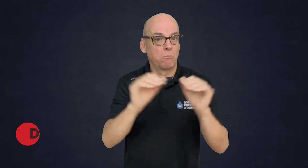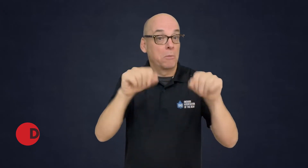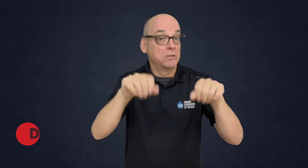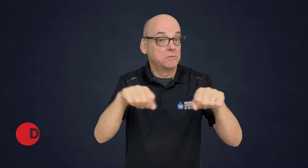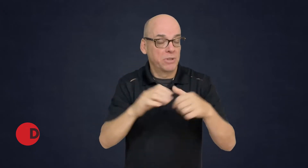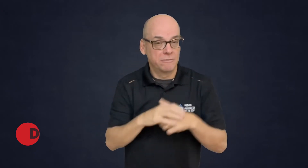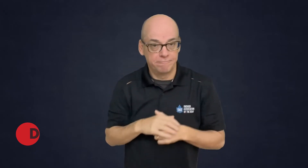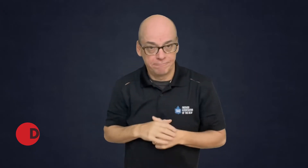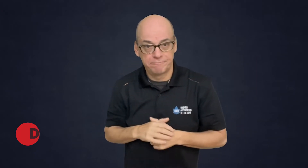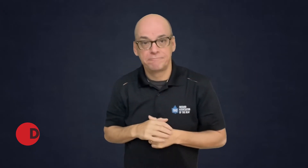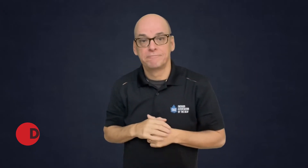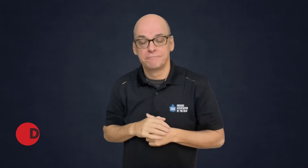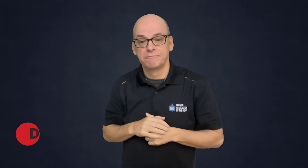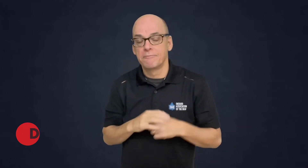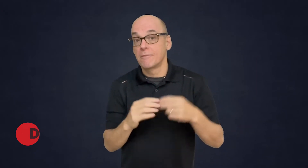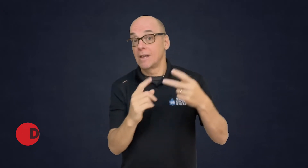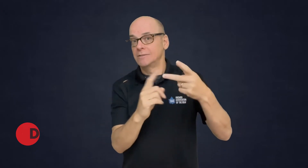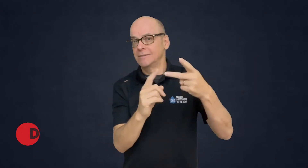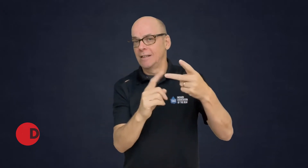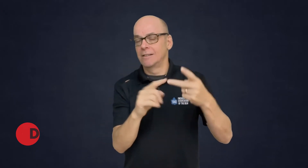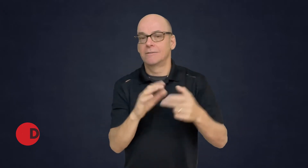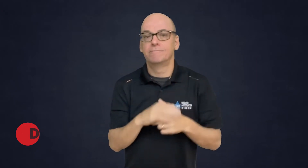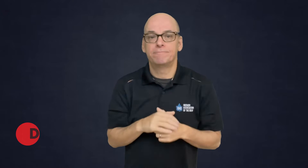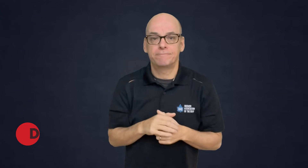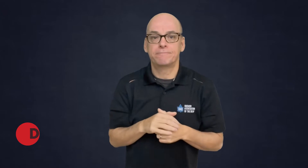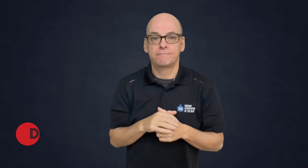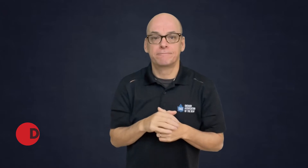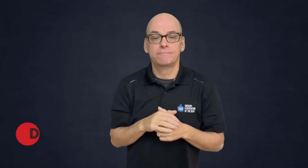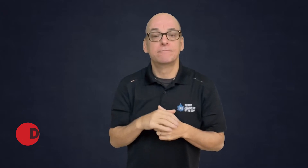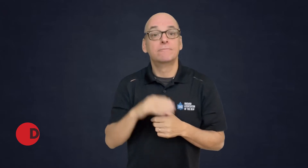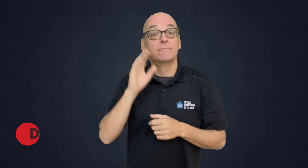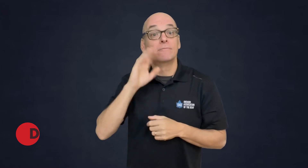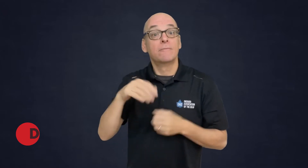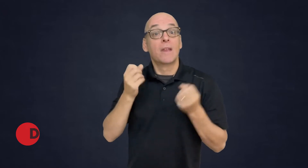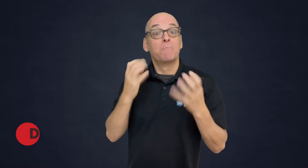Possibly more involved in the Deaf community! A second consideration